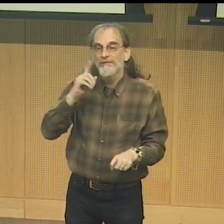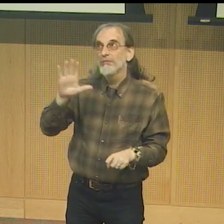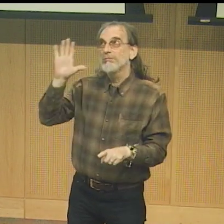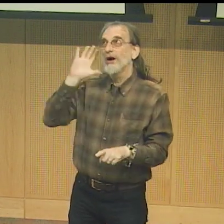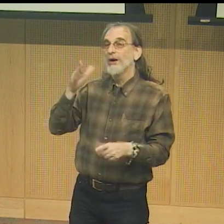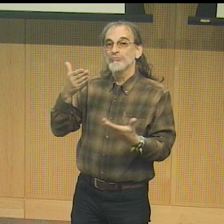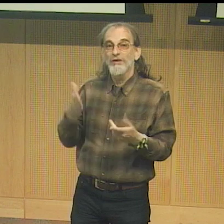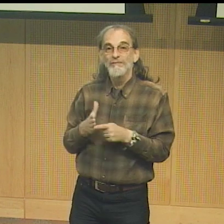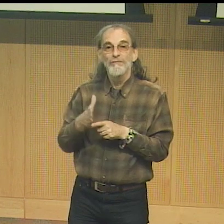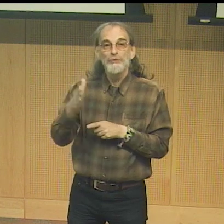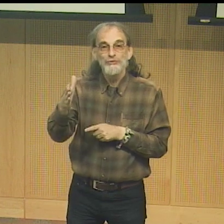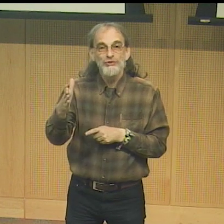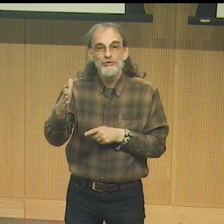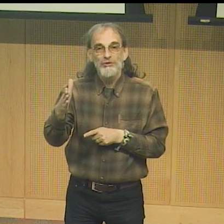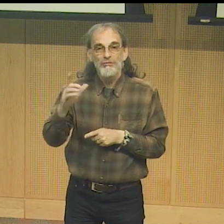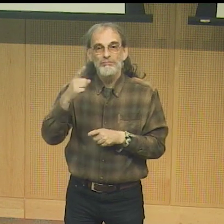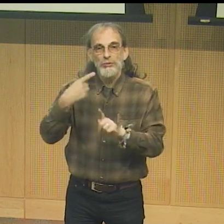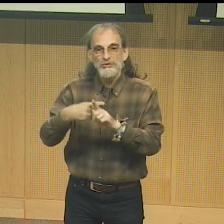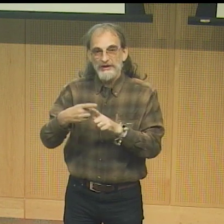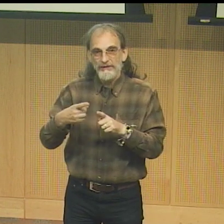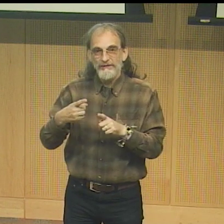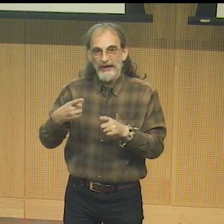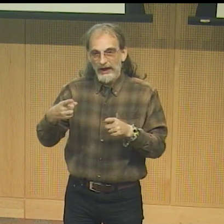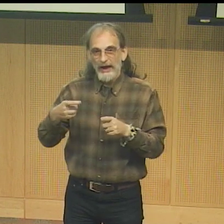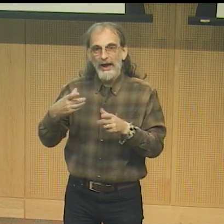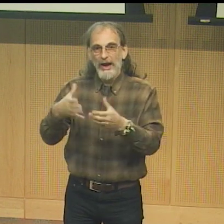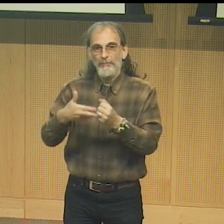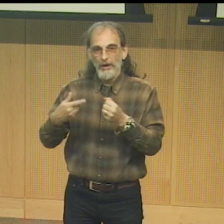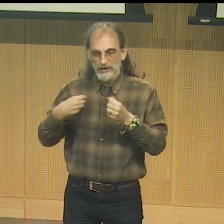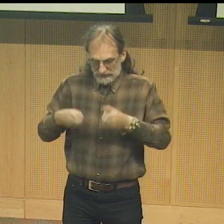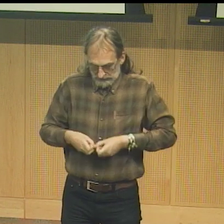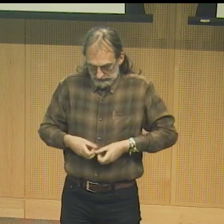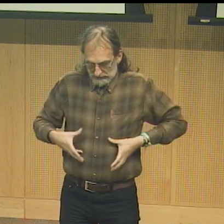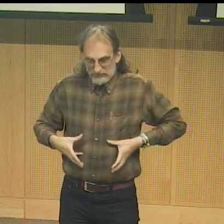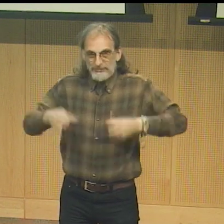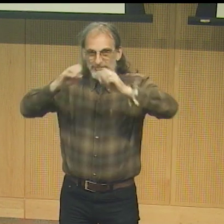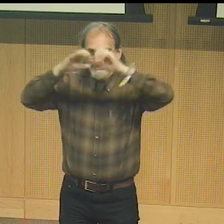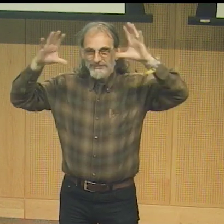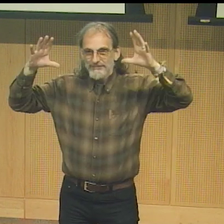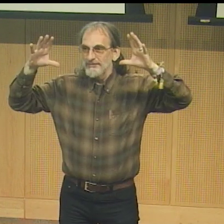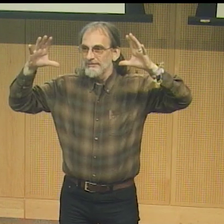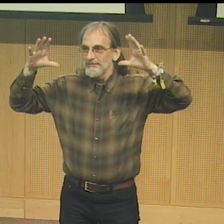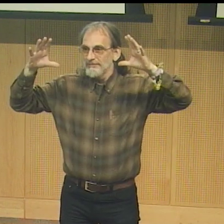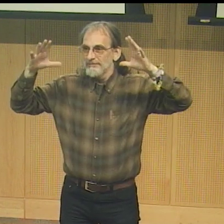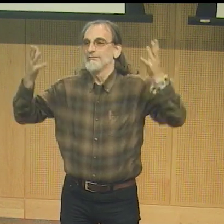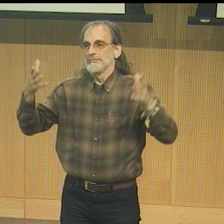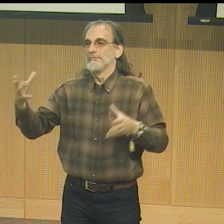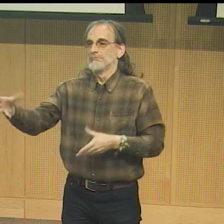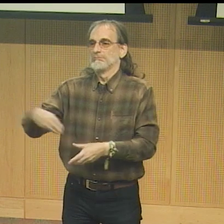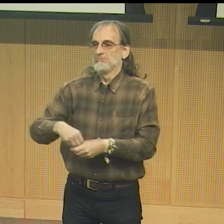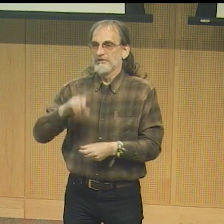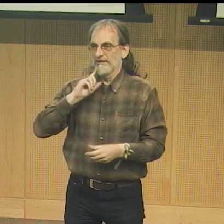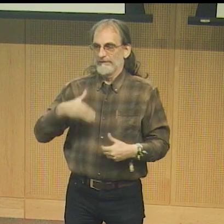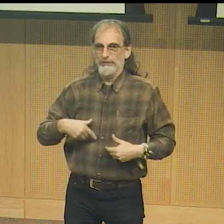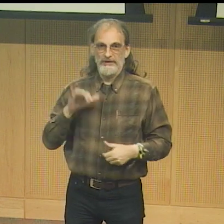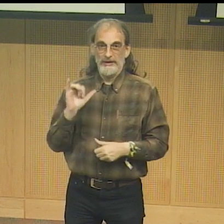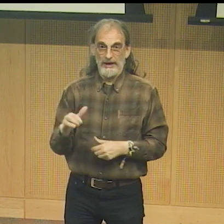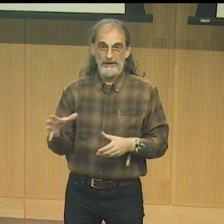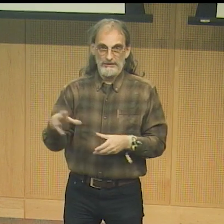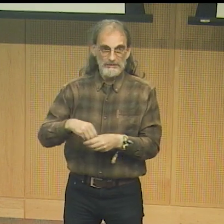What has happened in the past needs to be brought back into our lives and to help us grow in our failings.